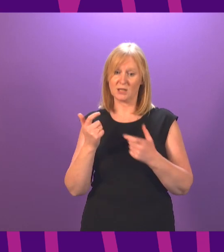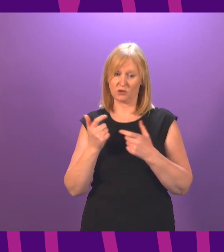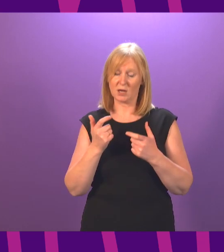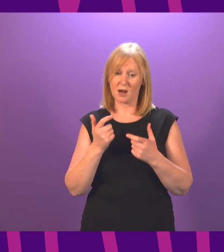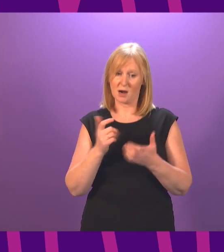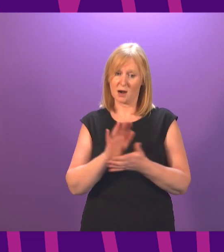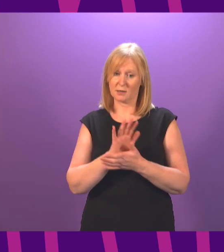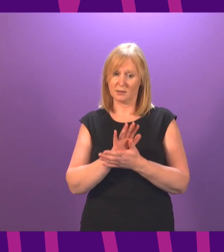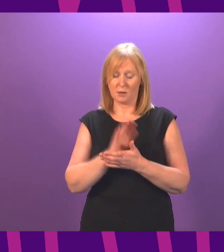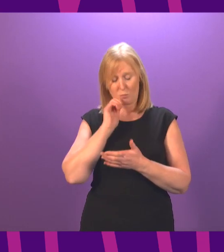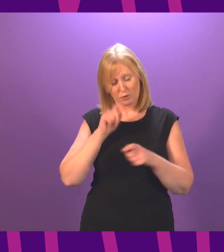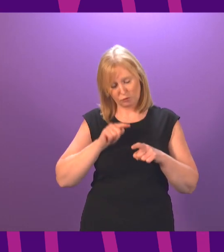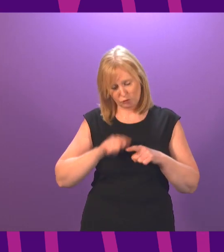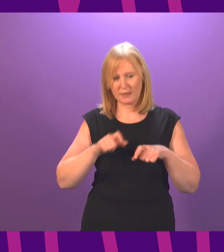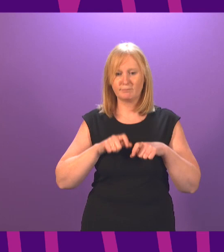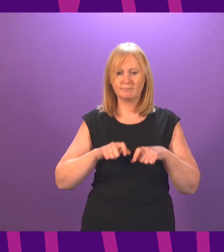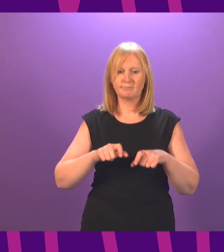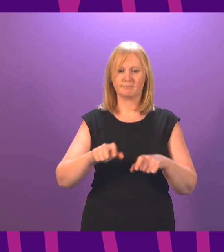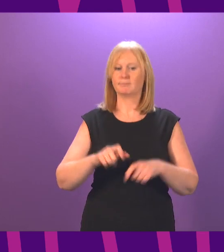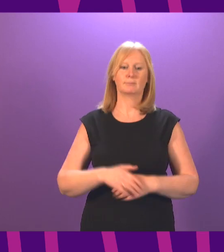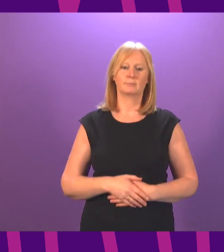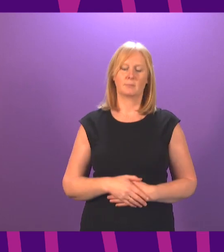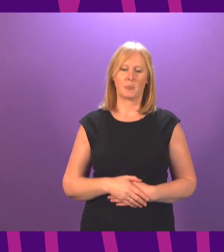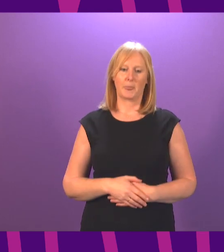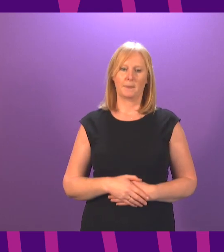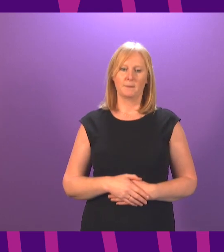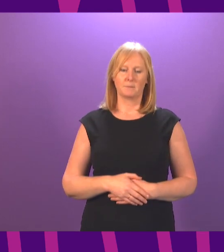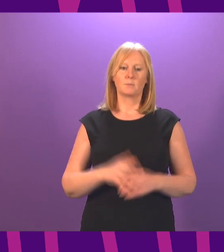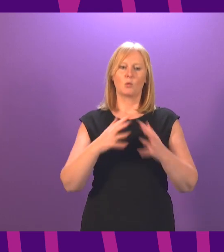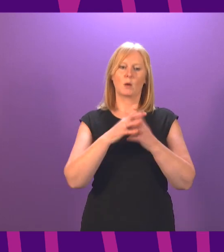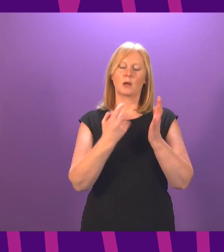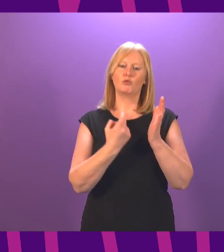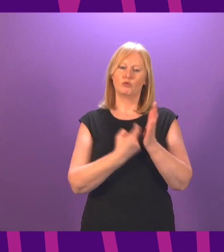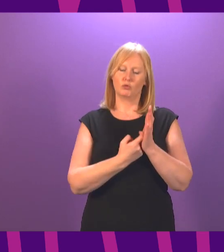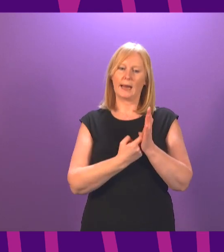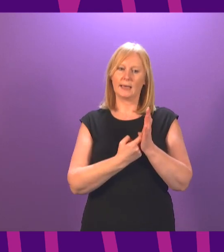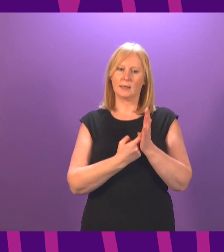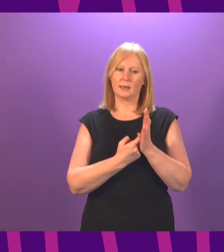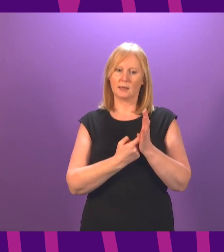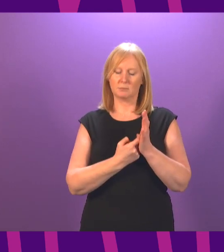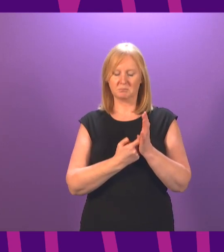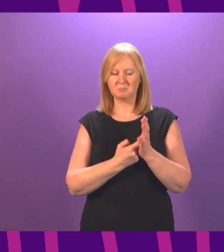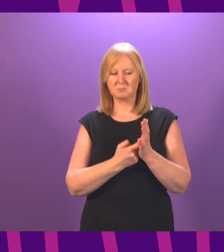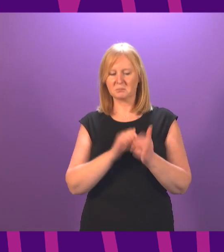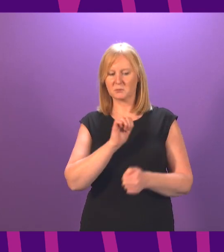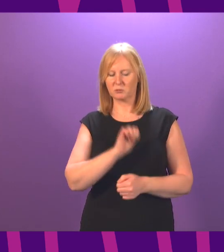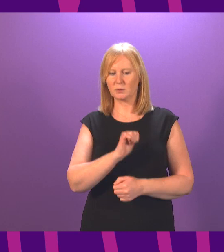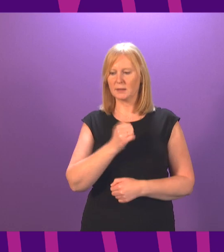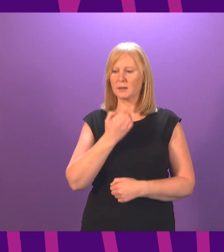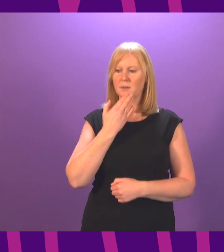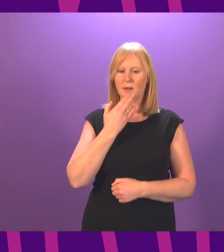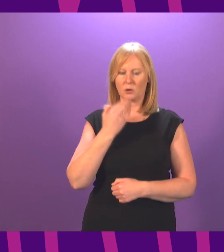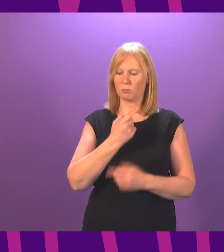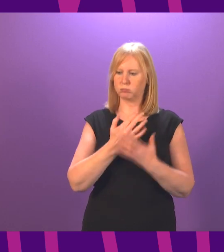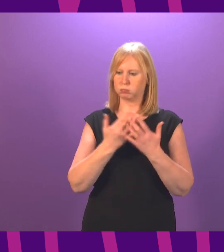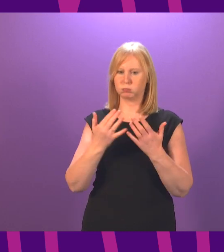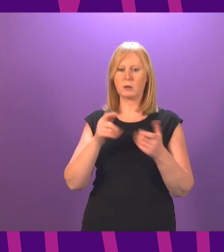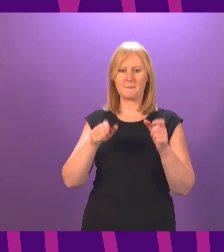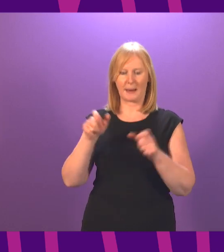try to maintain for as long as I can, I echo Willie Rennie in thanking many people, including